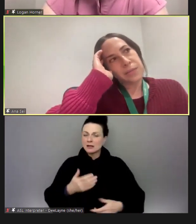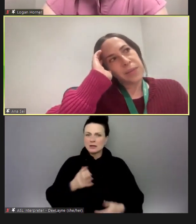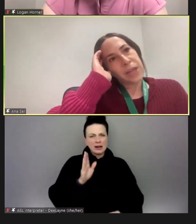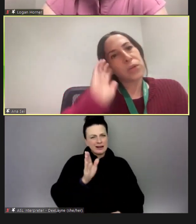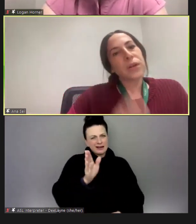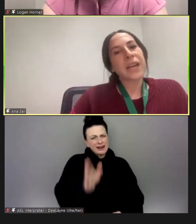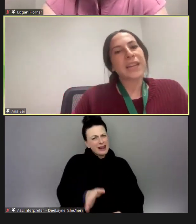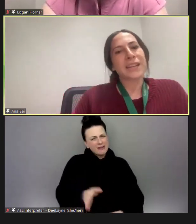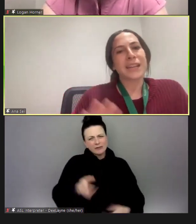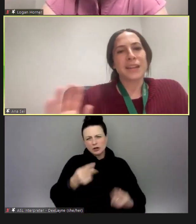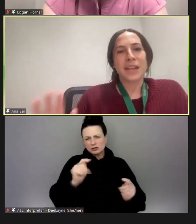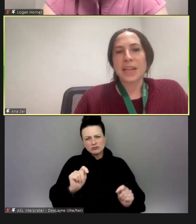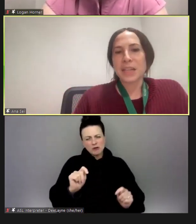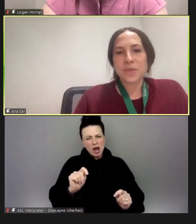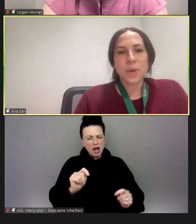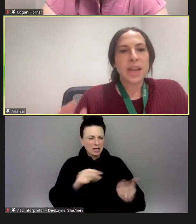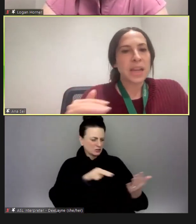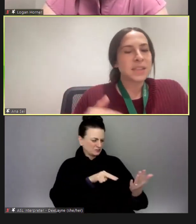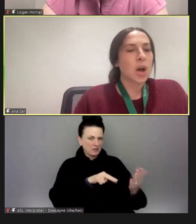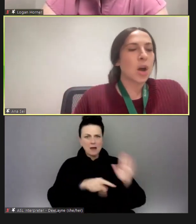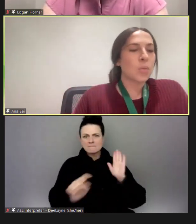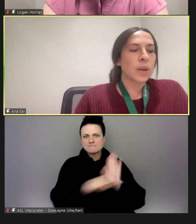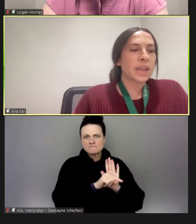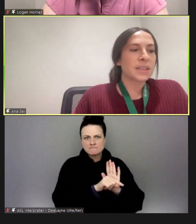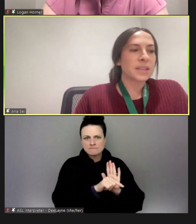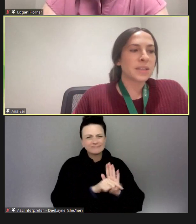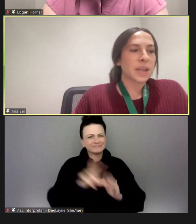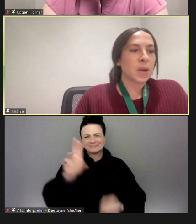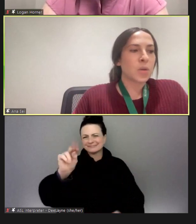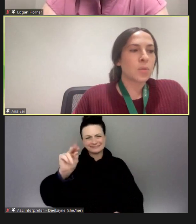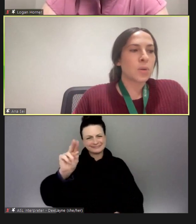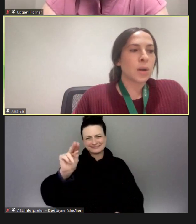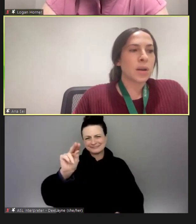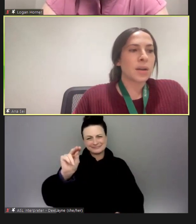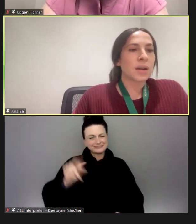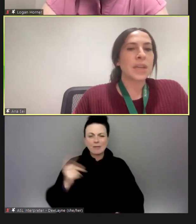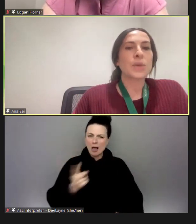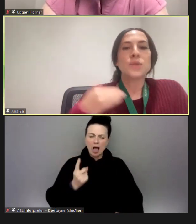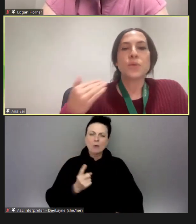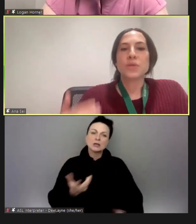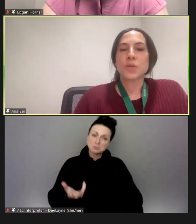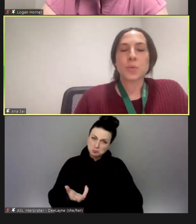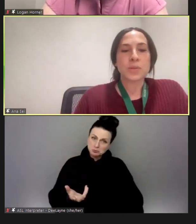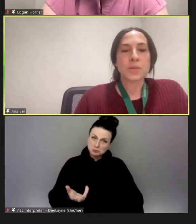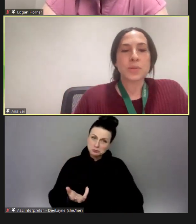know look at it in a negative way it's